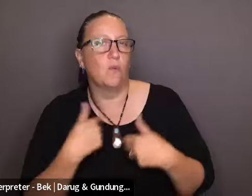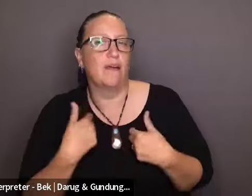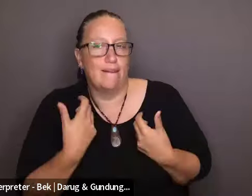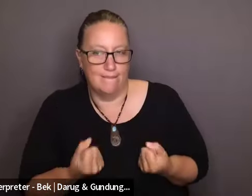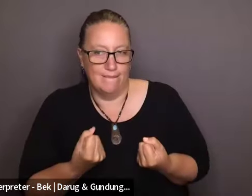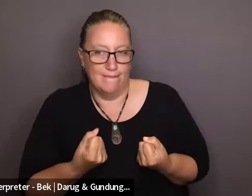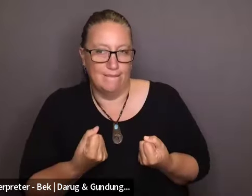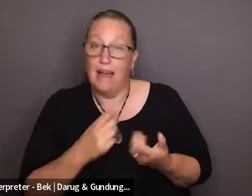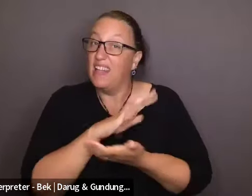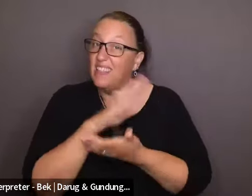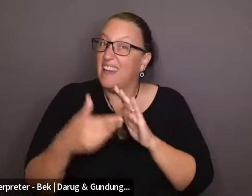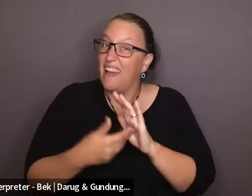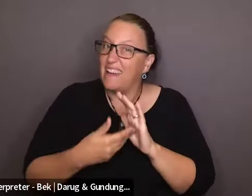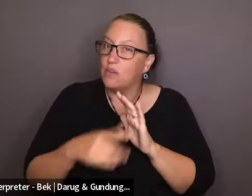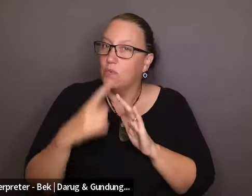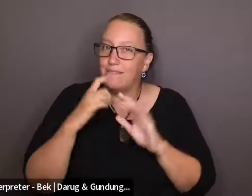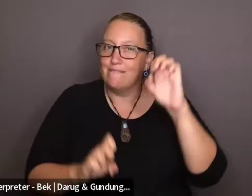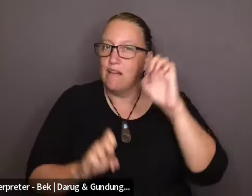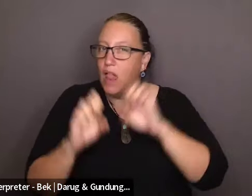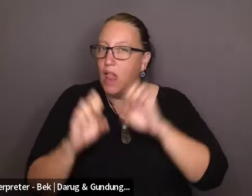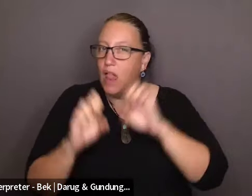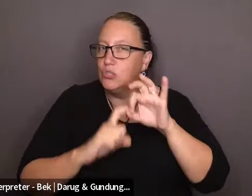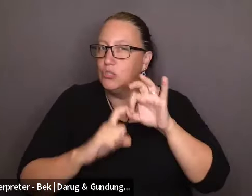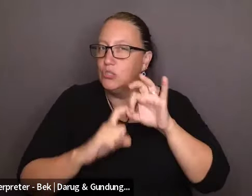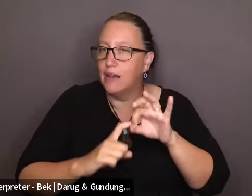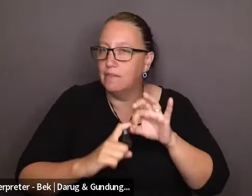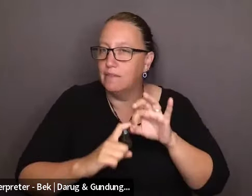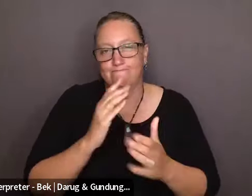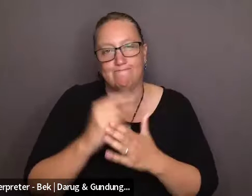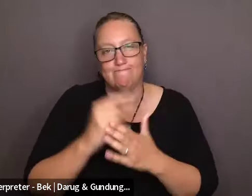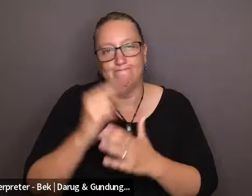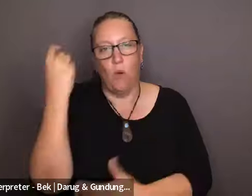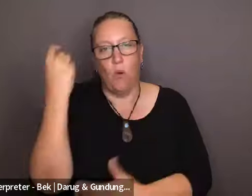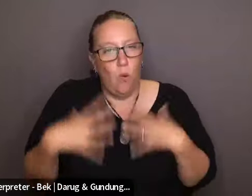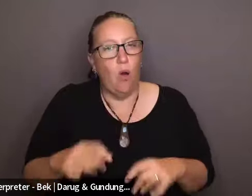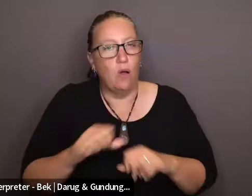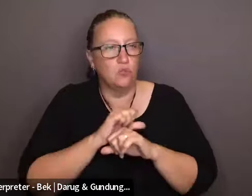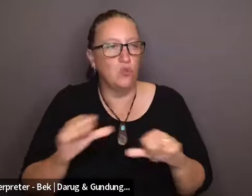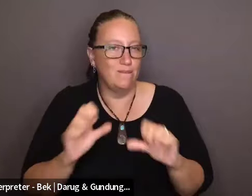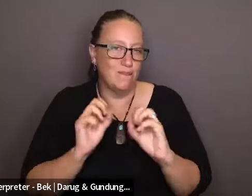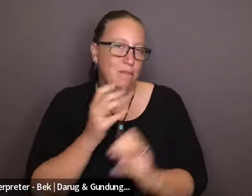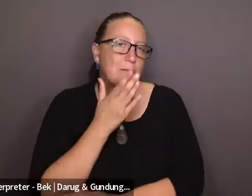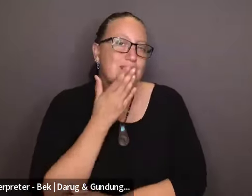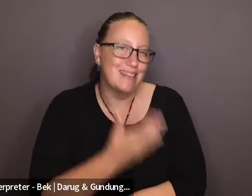drop-in Q&As and highlight some other support opportunities that we have. At the end of this you'll have